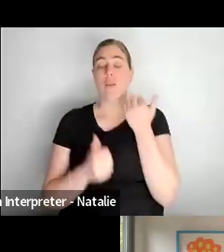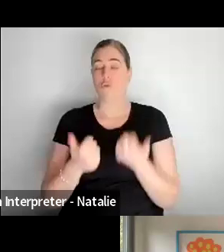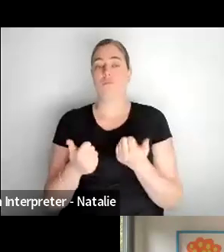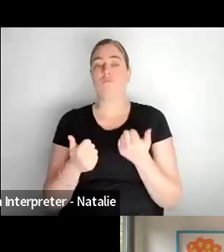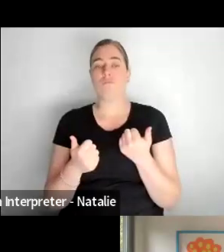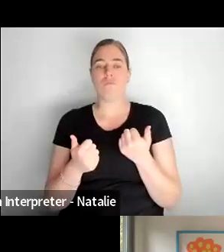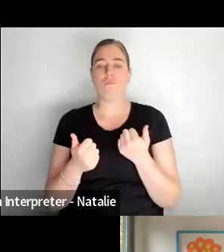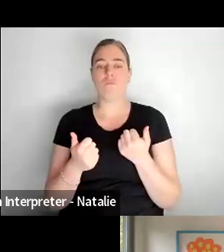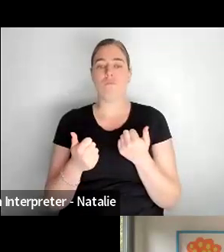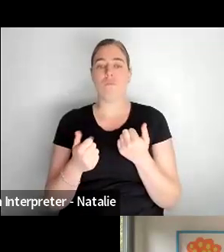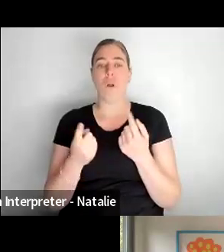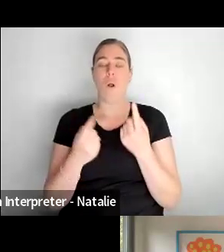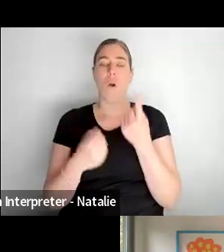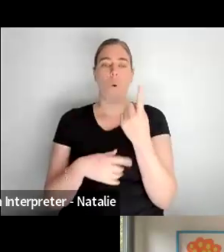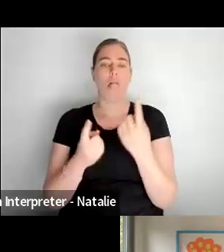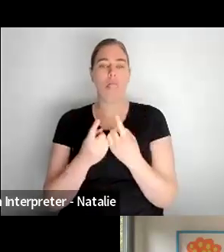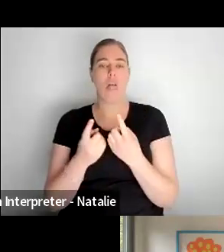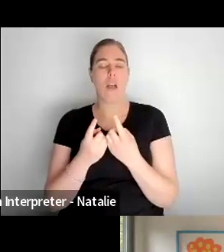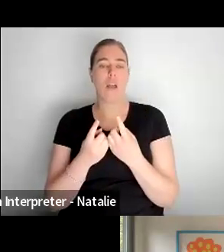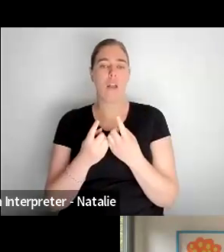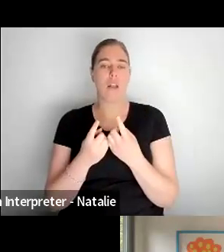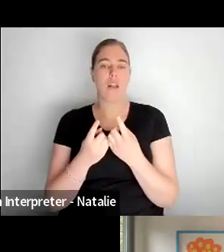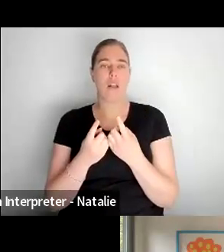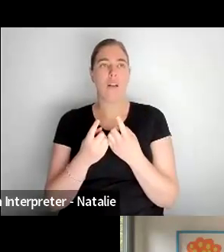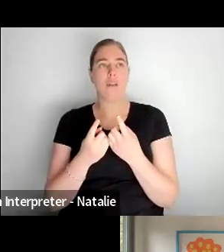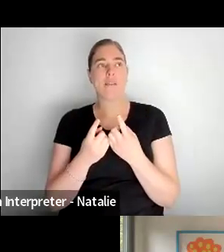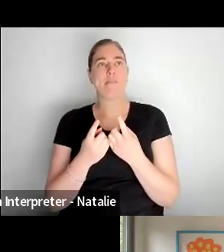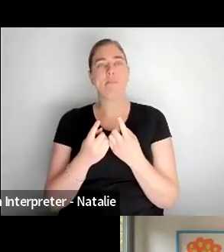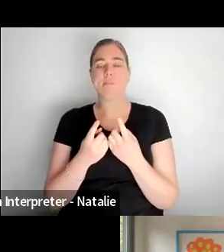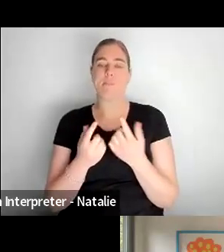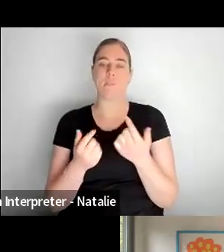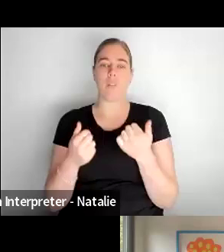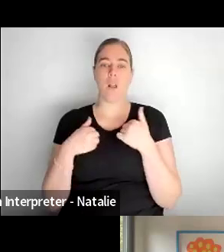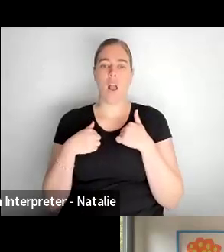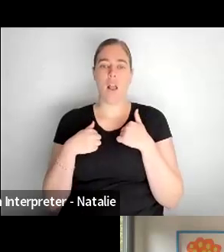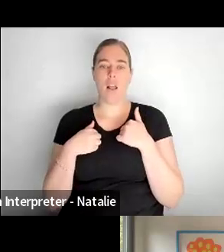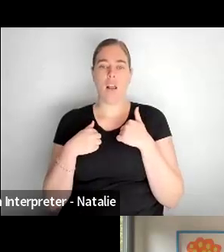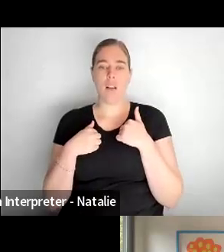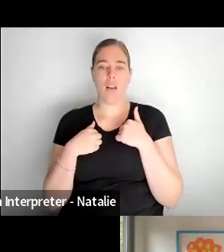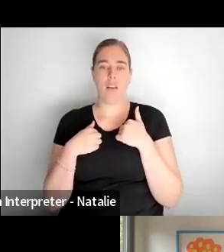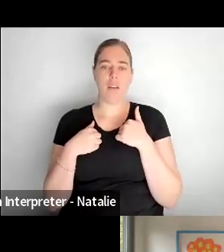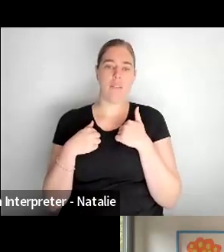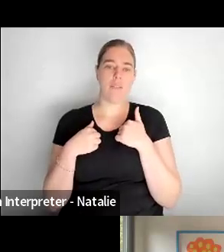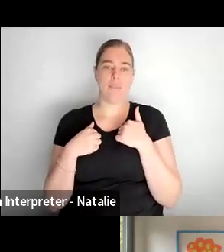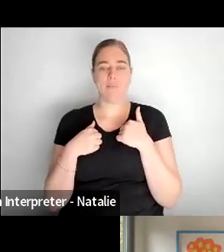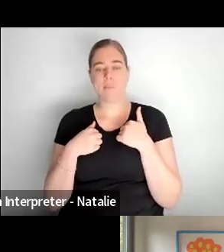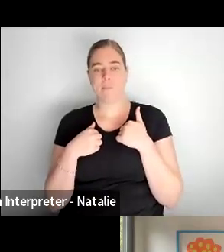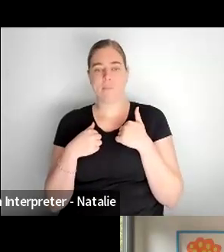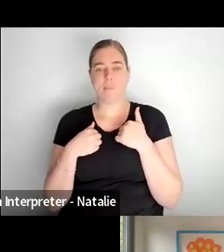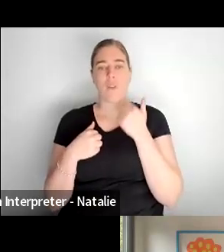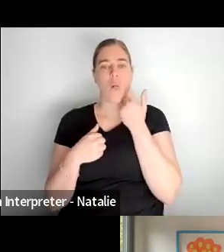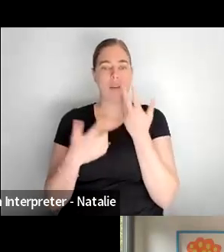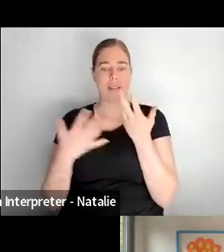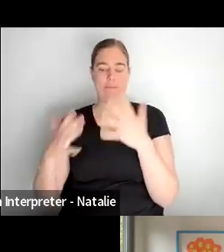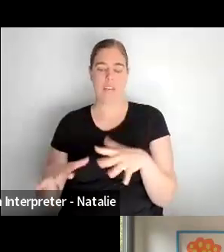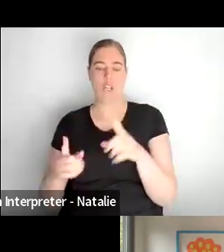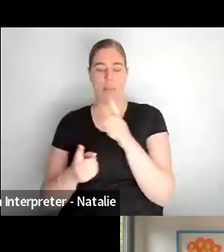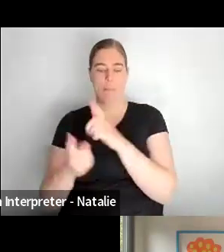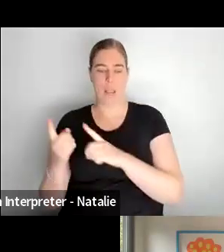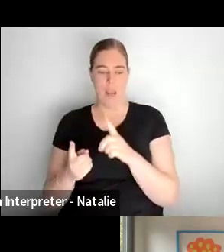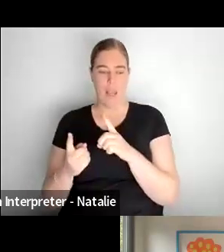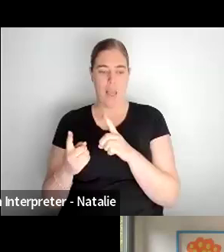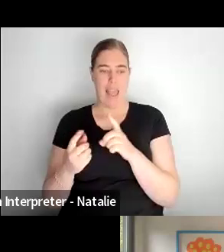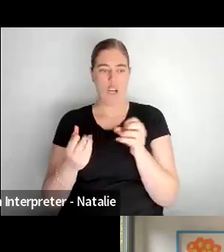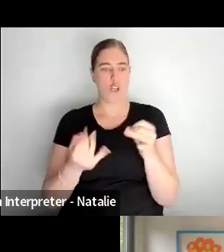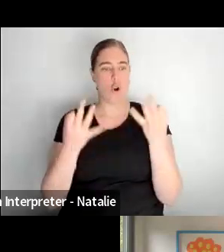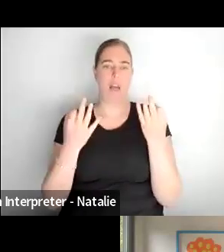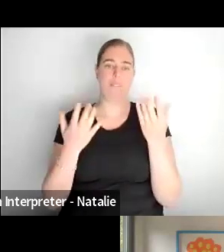I think one thing I can say is that I always come away with zero doubt about the process from my own